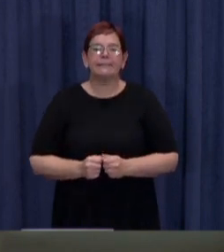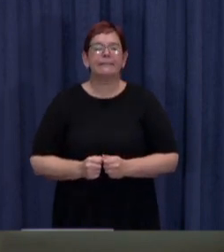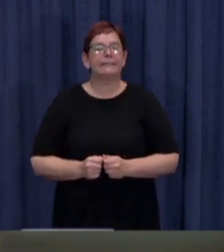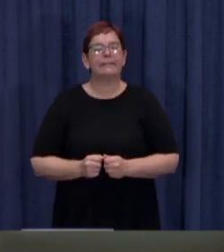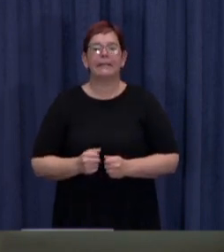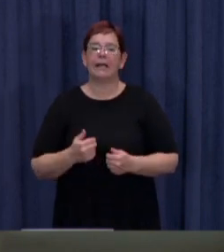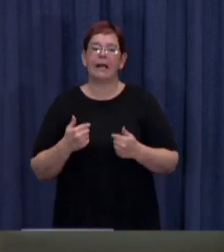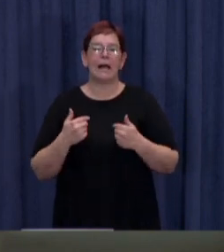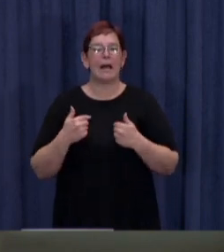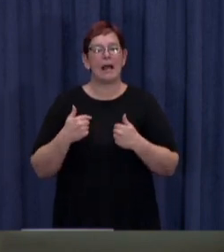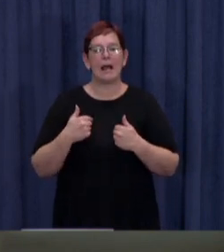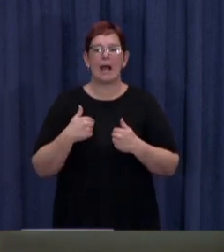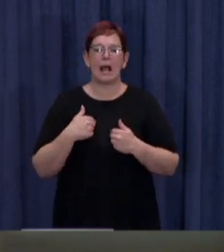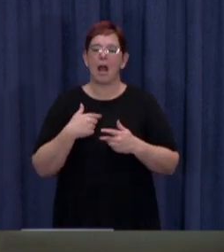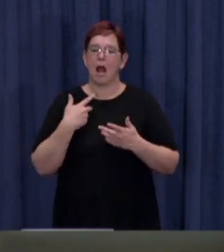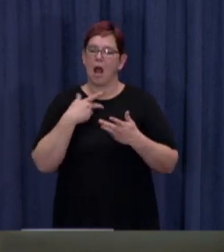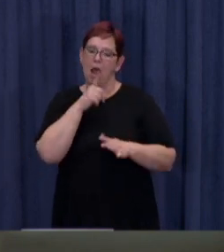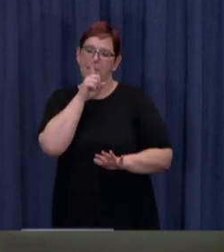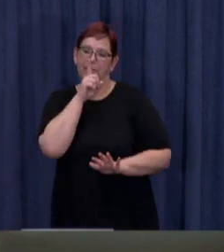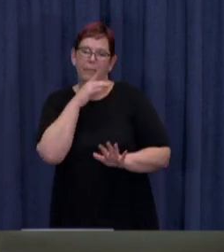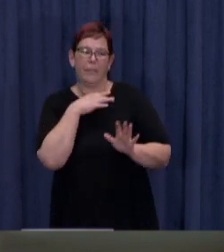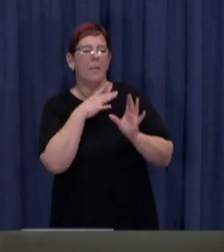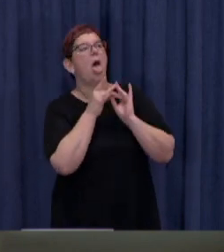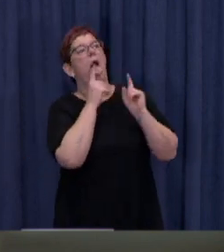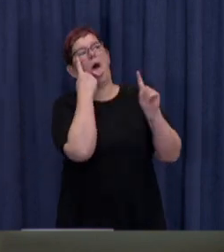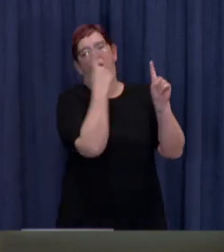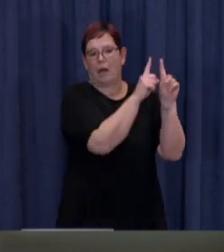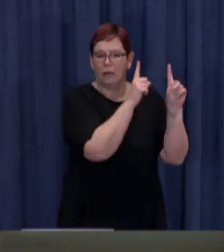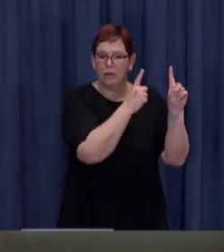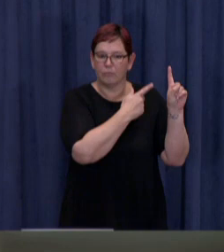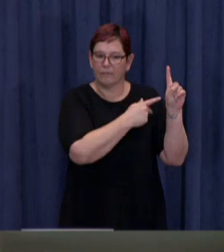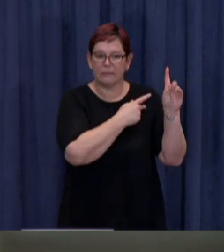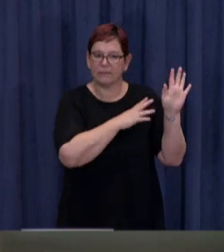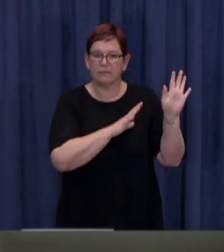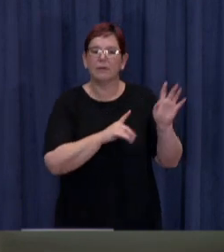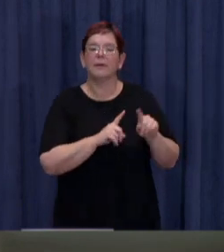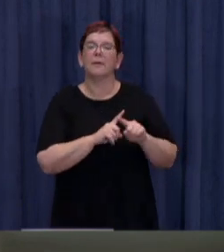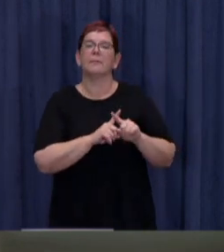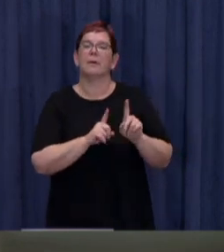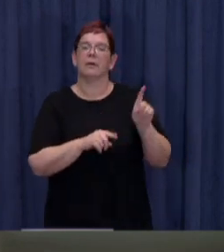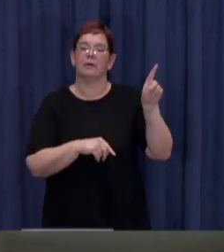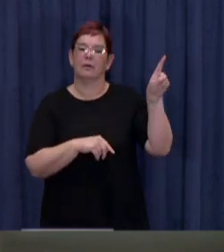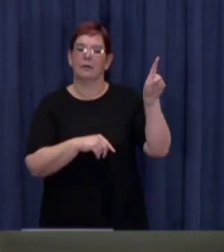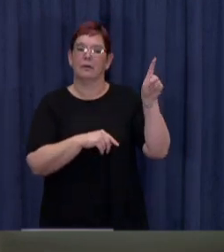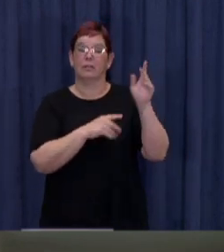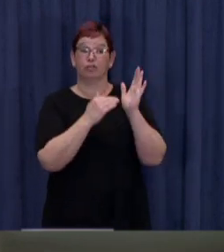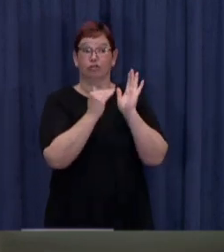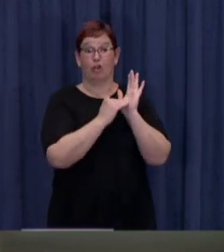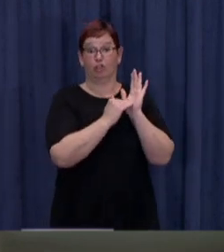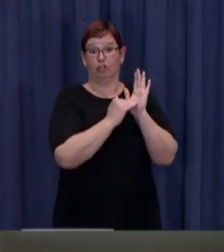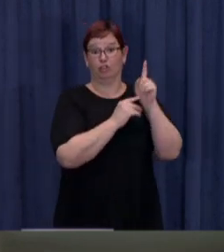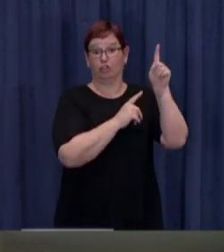the Medical Officer of Health would have given some recommendations in all likelihood that were similar to what she did initially with restaurants and bars